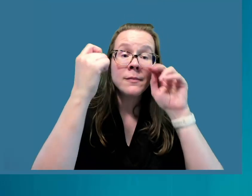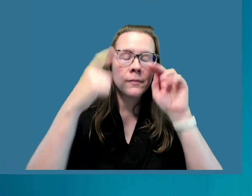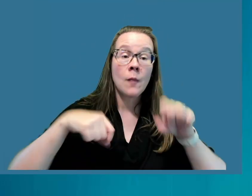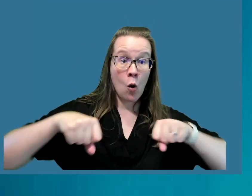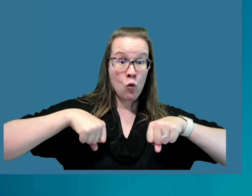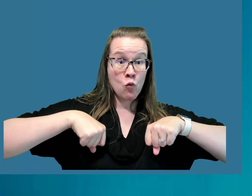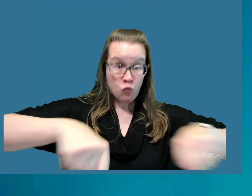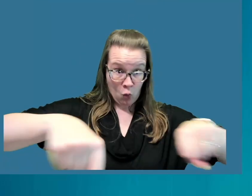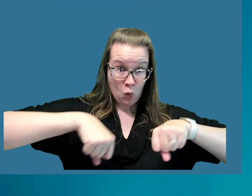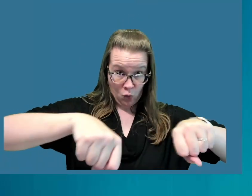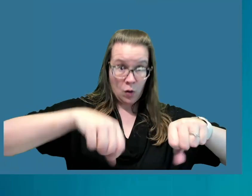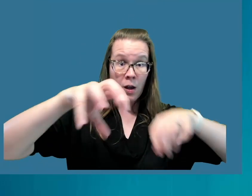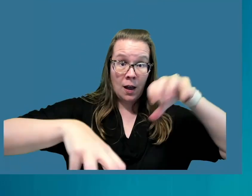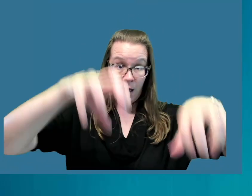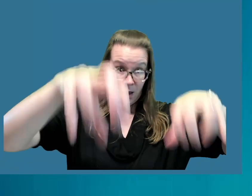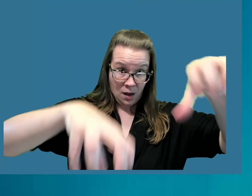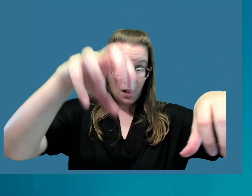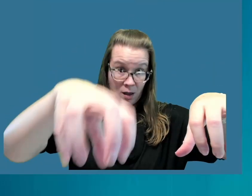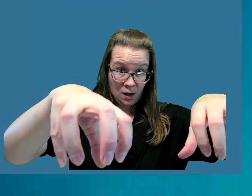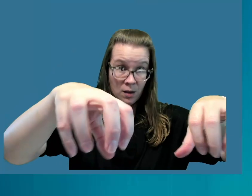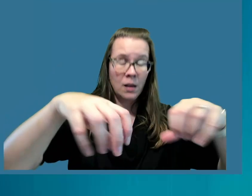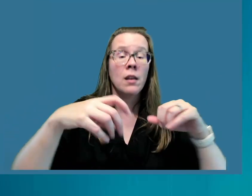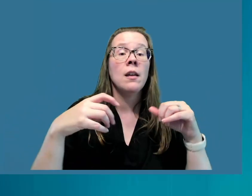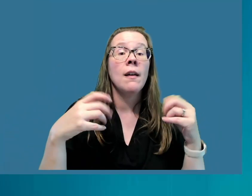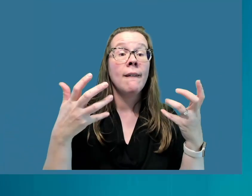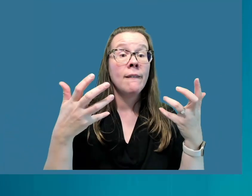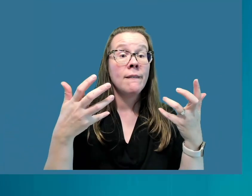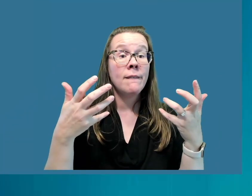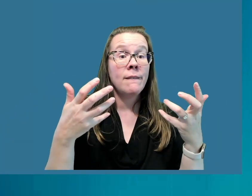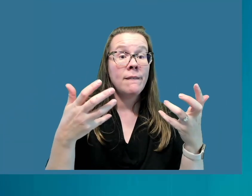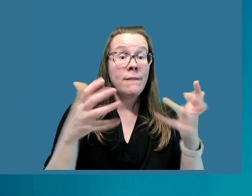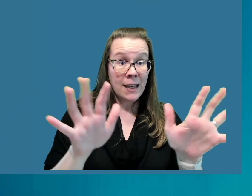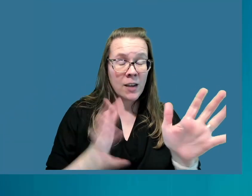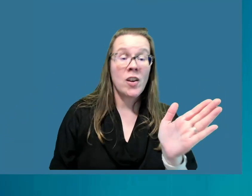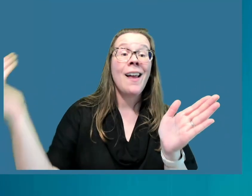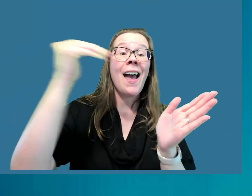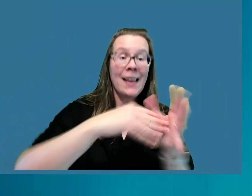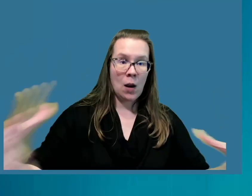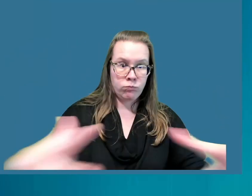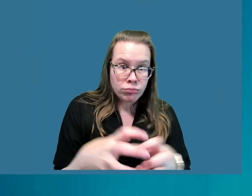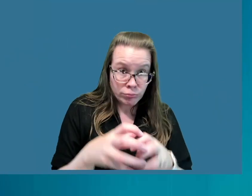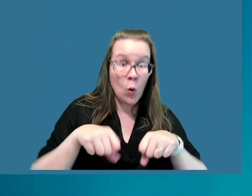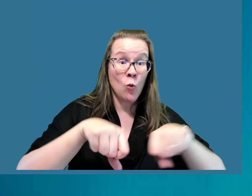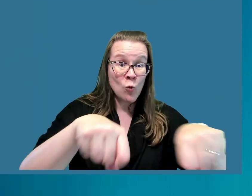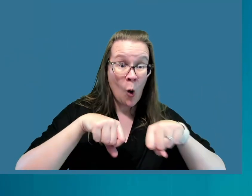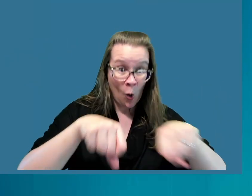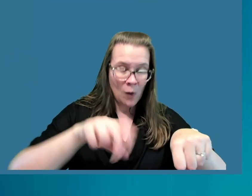it be fairly thick so that it tastes better, but not too thick so that it's hard to bake.